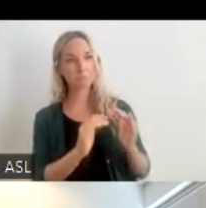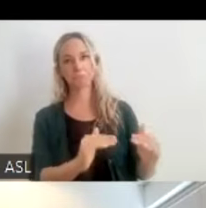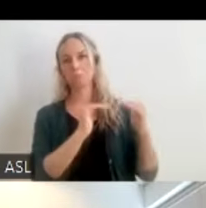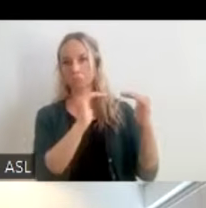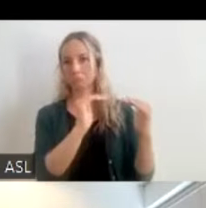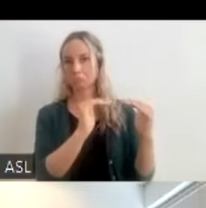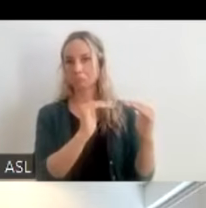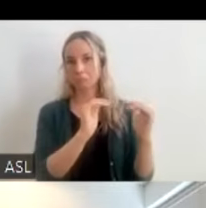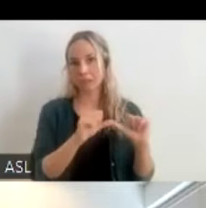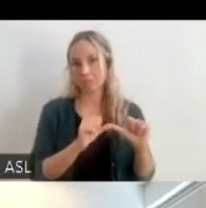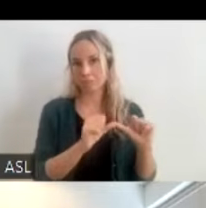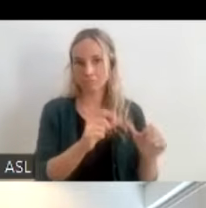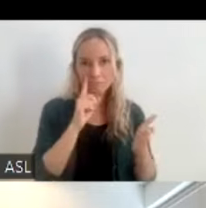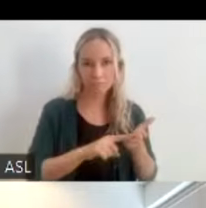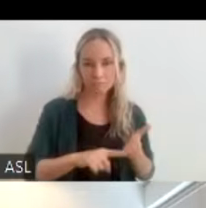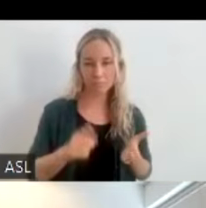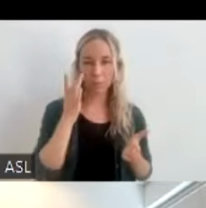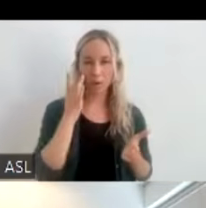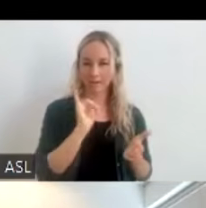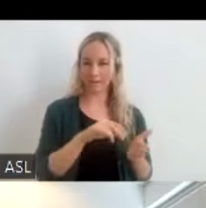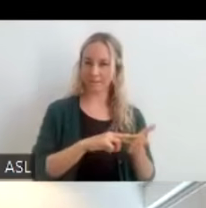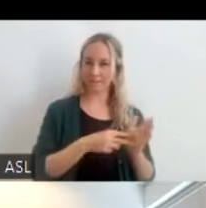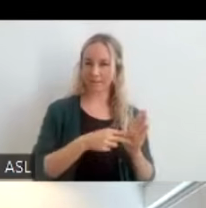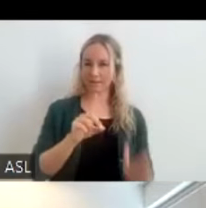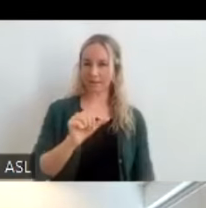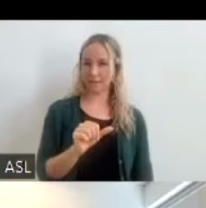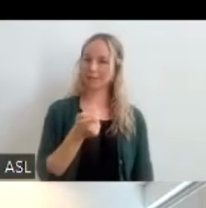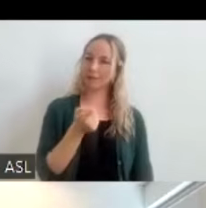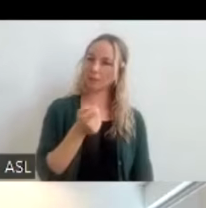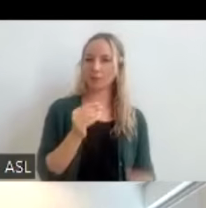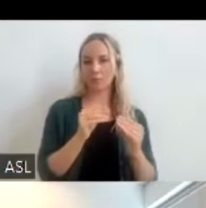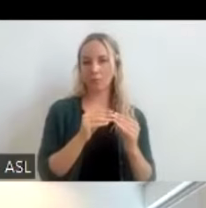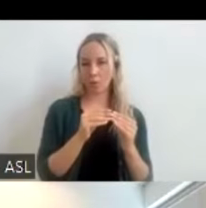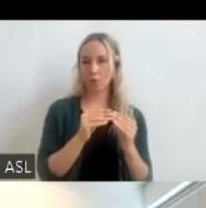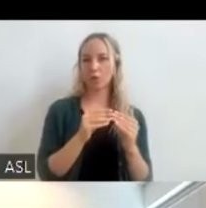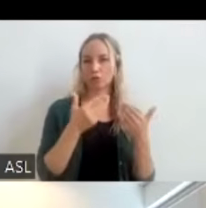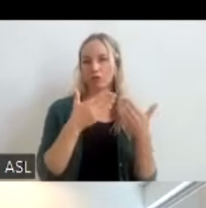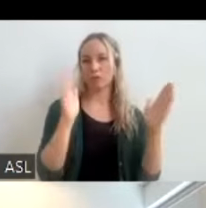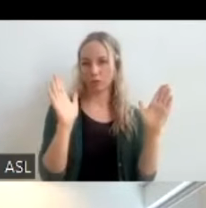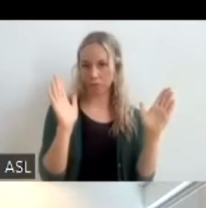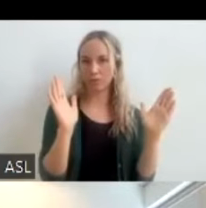more generous, So what I like to say, the takeaway there is we don't get so hung up on how disabled you are under the